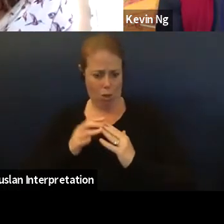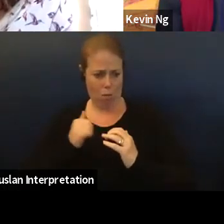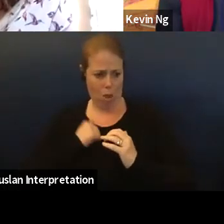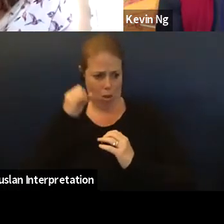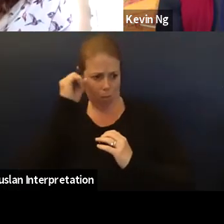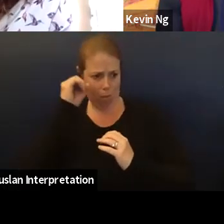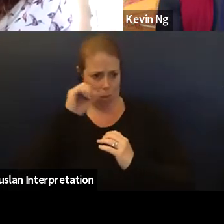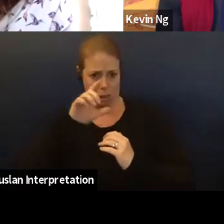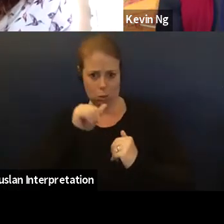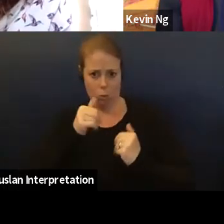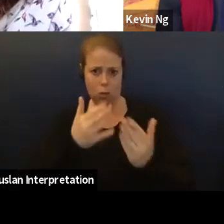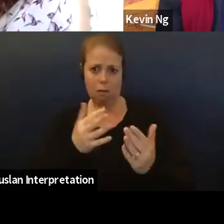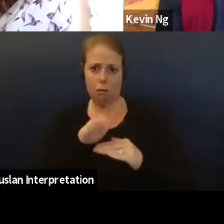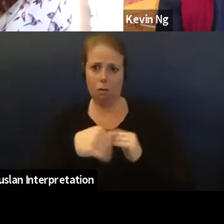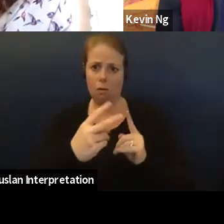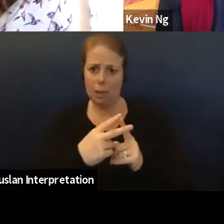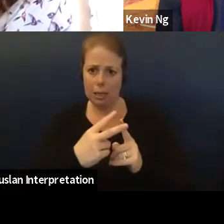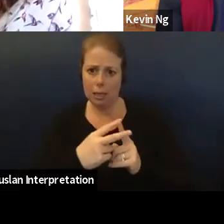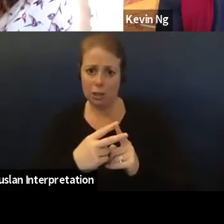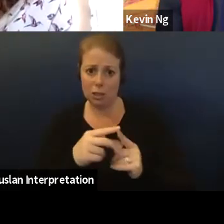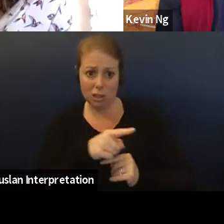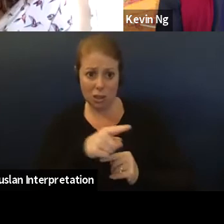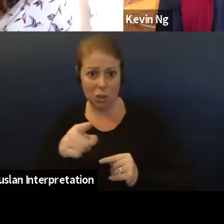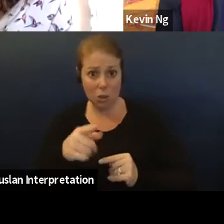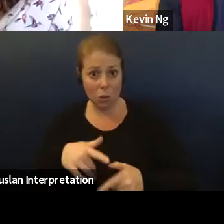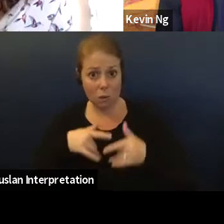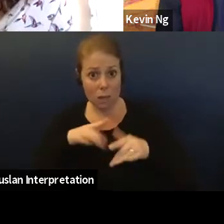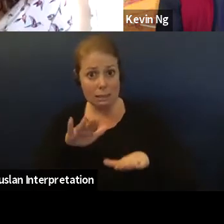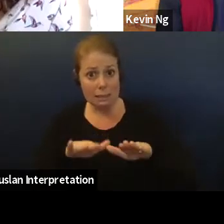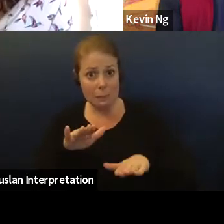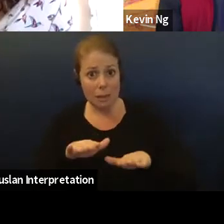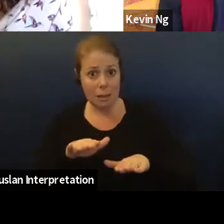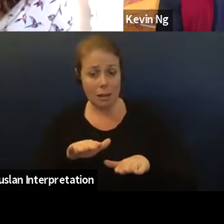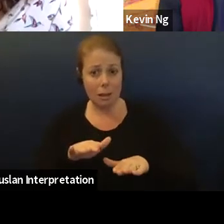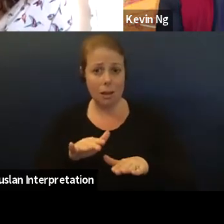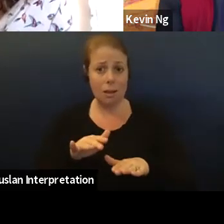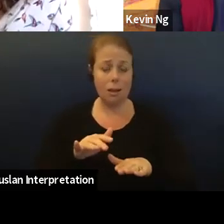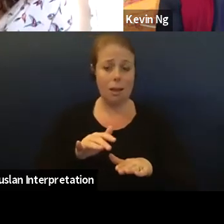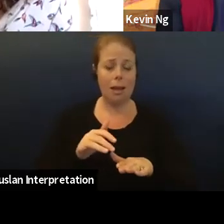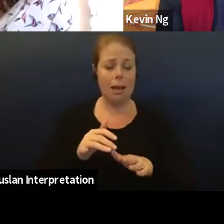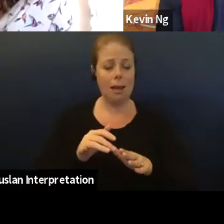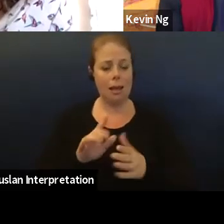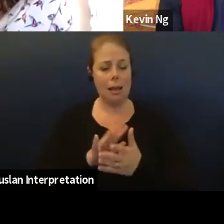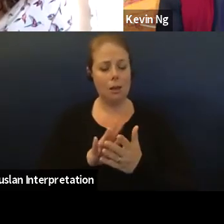and what the experience of being one of many peers is like on a panel? Dane can we start with you.